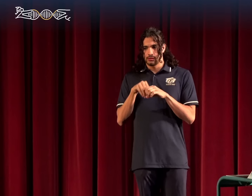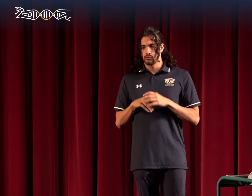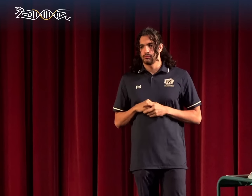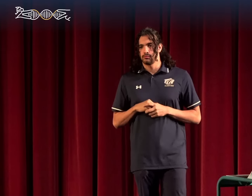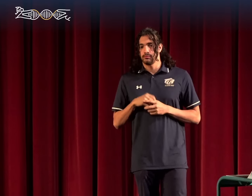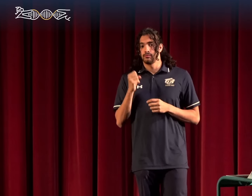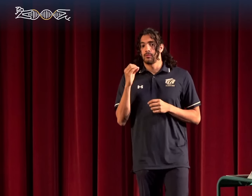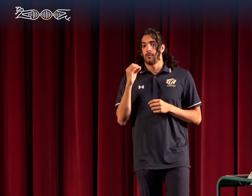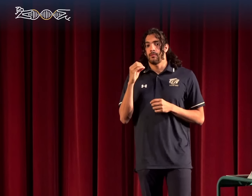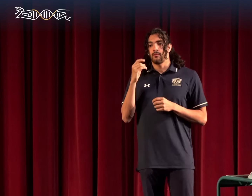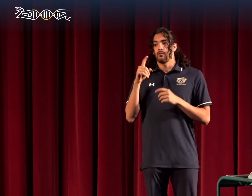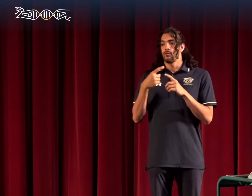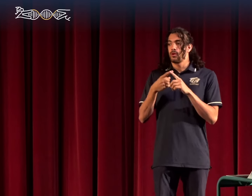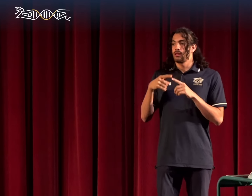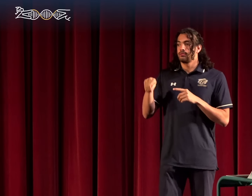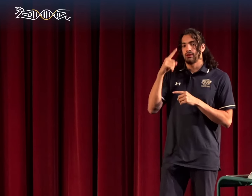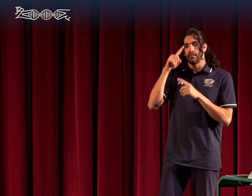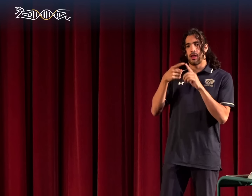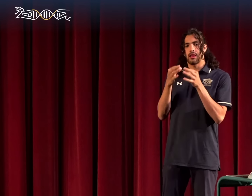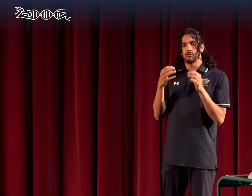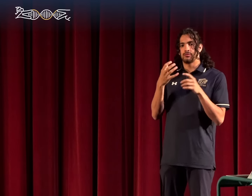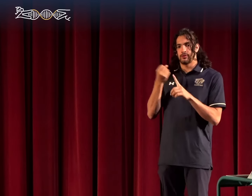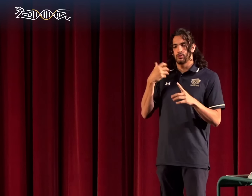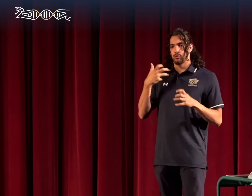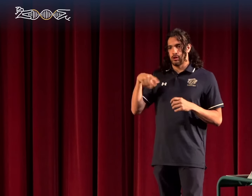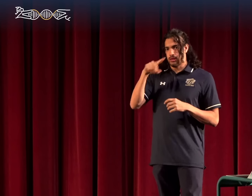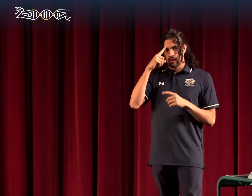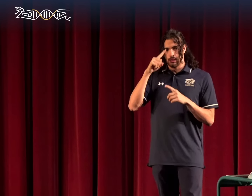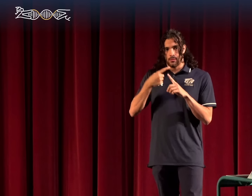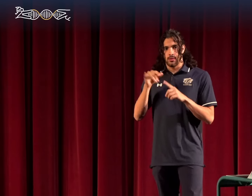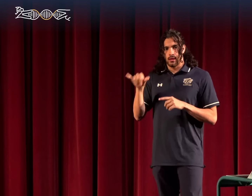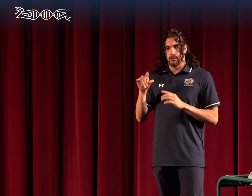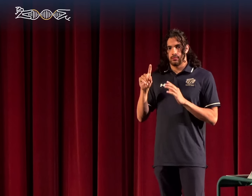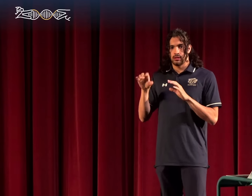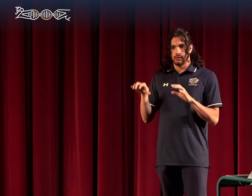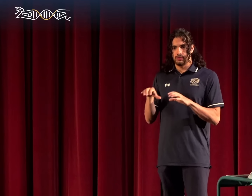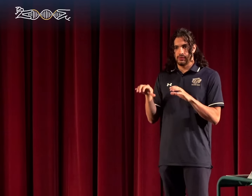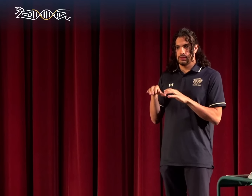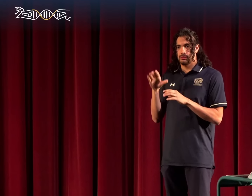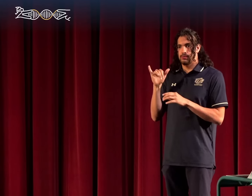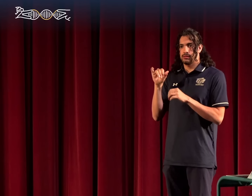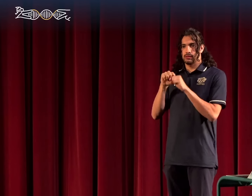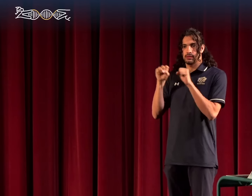So, when we think about language deprivation I want you to think about